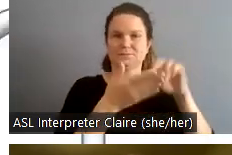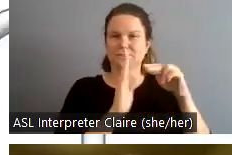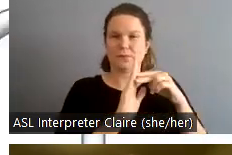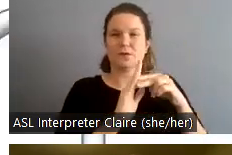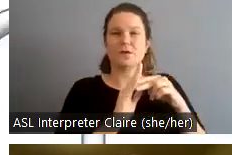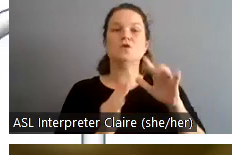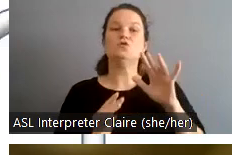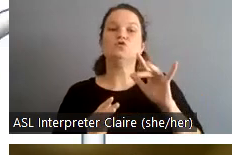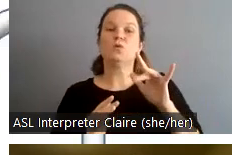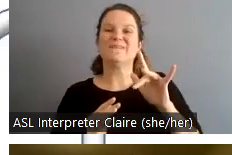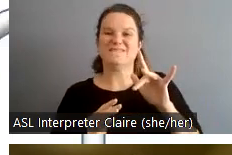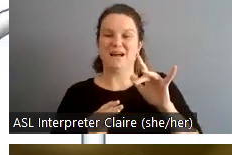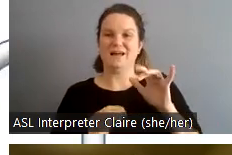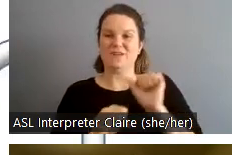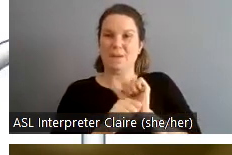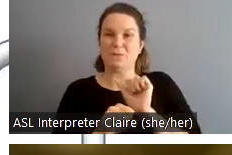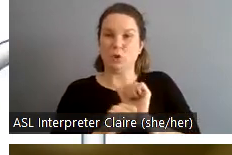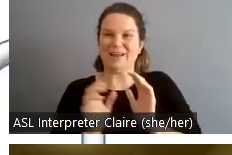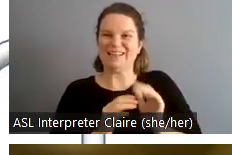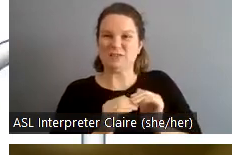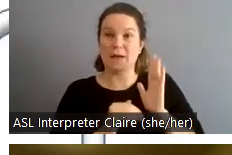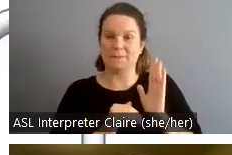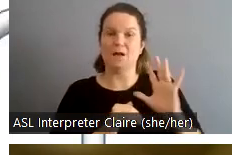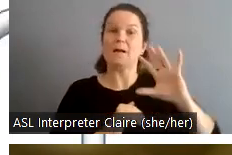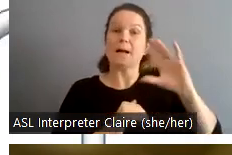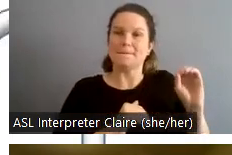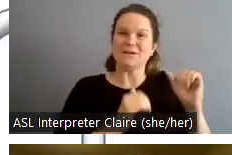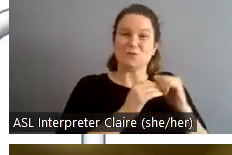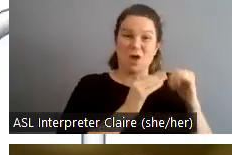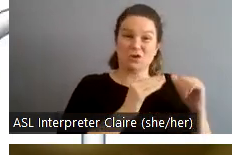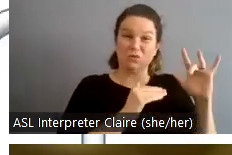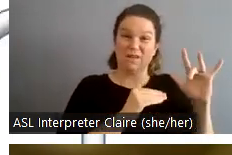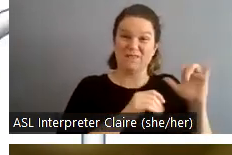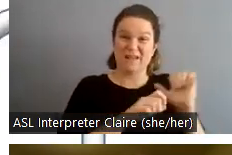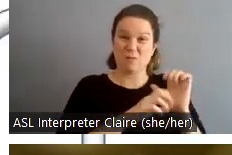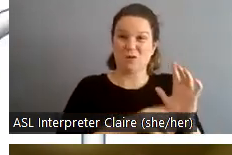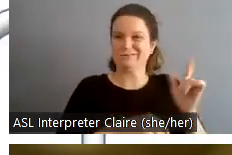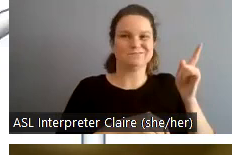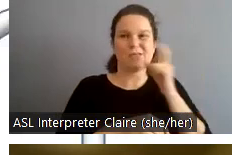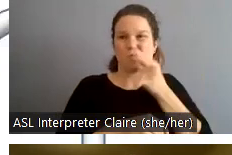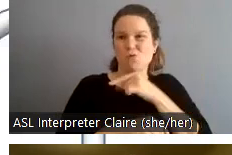Oregon employers, employees, so companies that have less than that are not